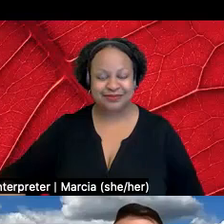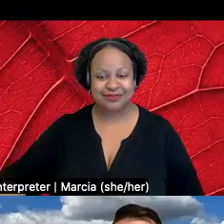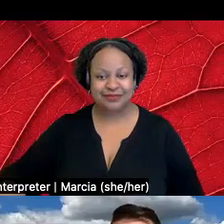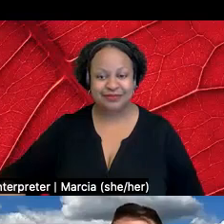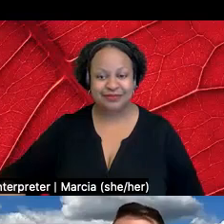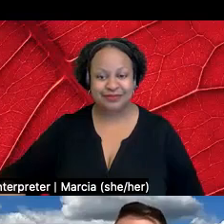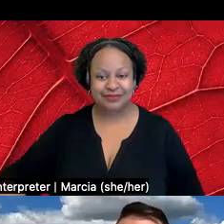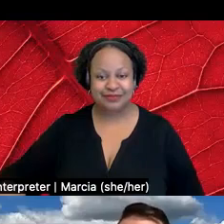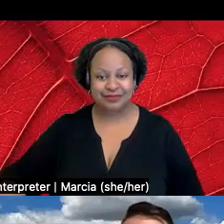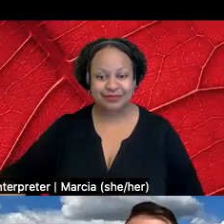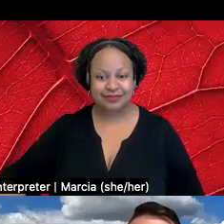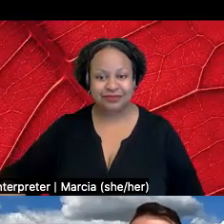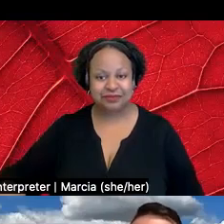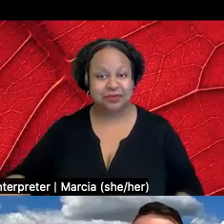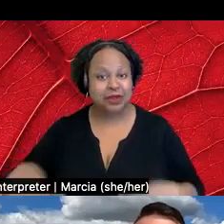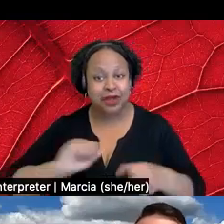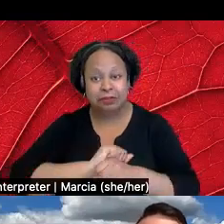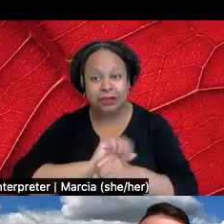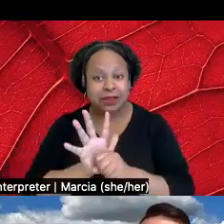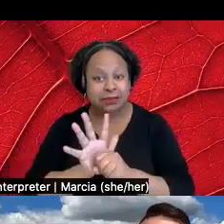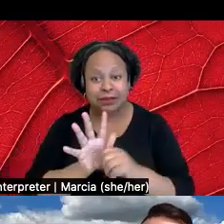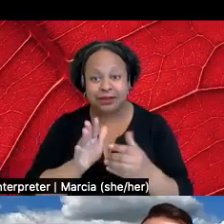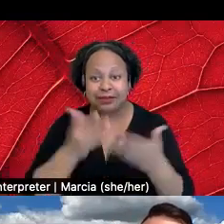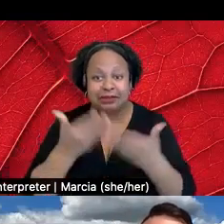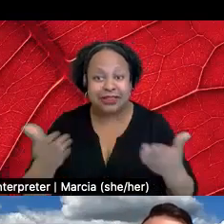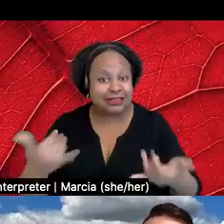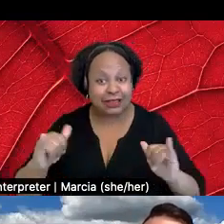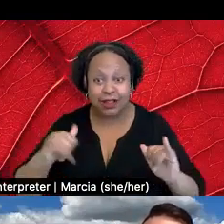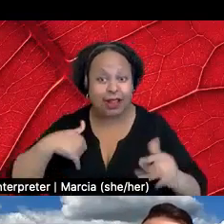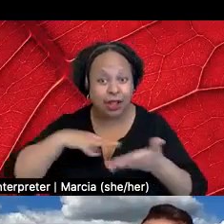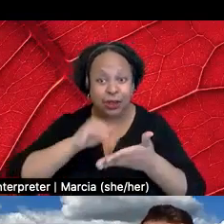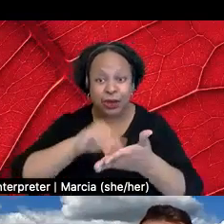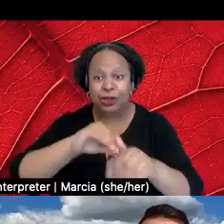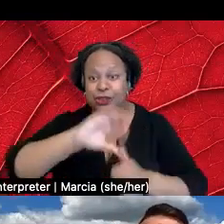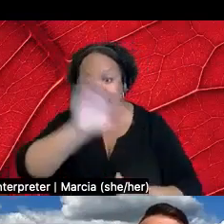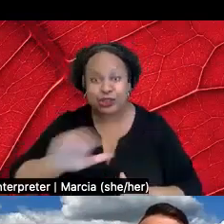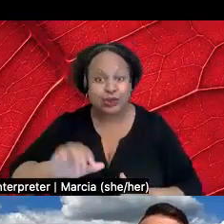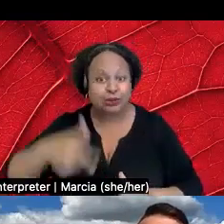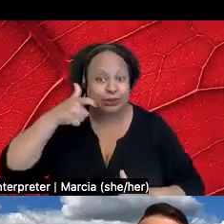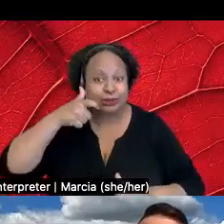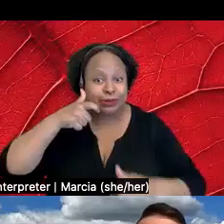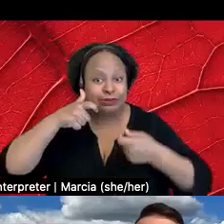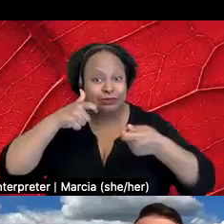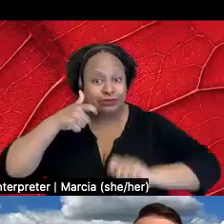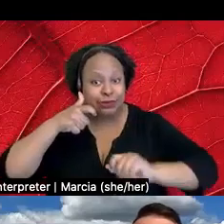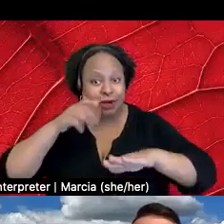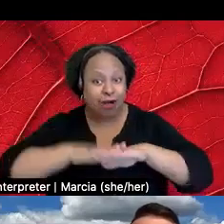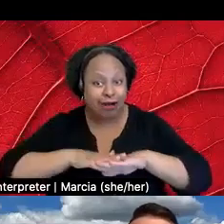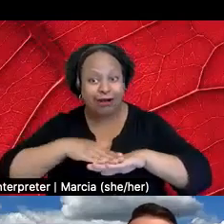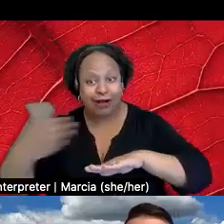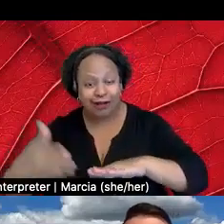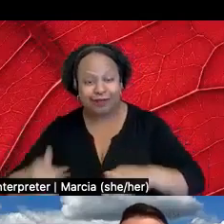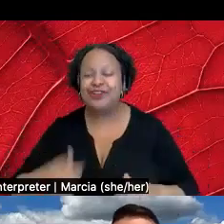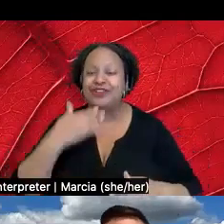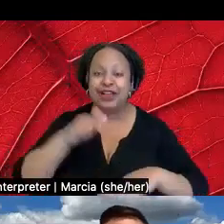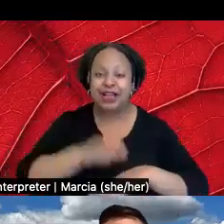Pandemic things I still haven't learned to do. Good afternoon everyone. My name is Mike Nicholson and I serve as the director